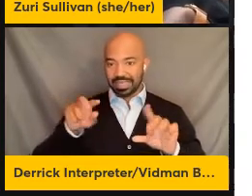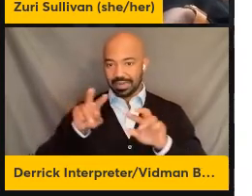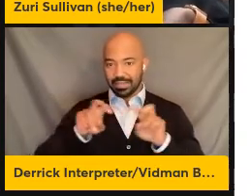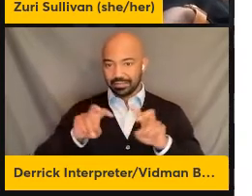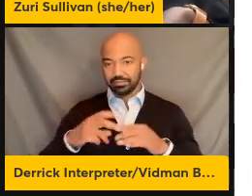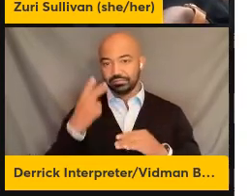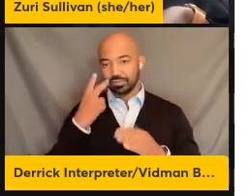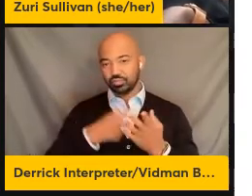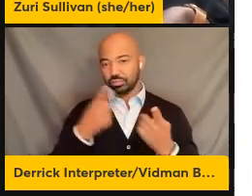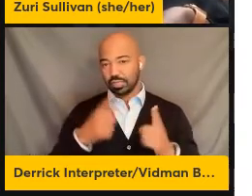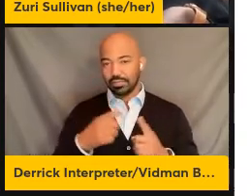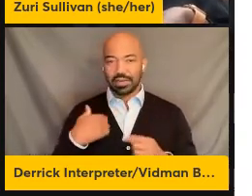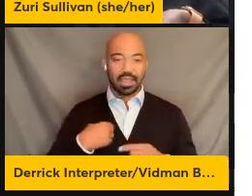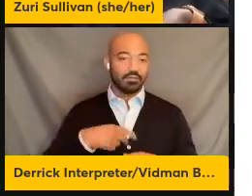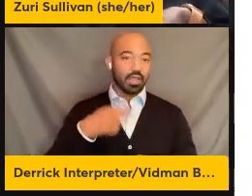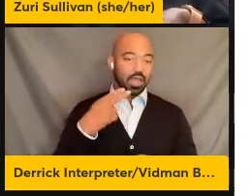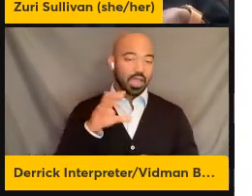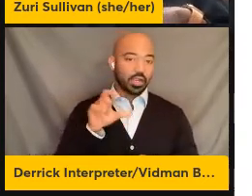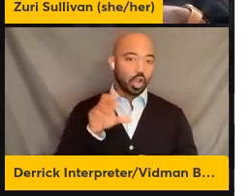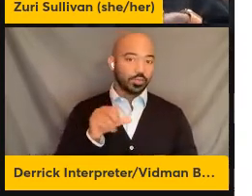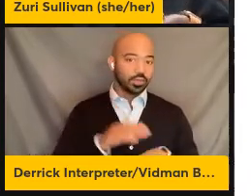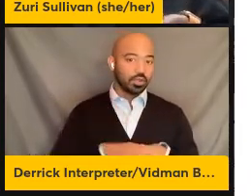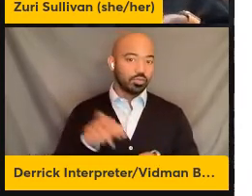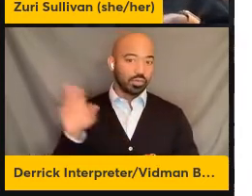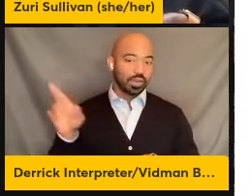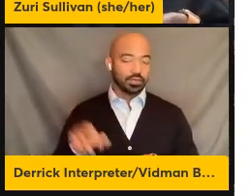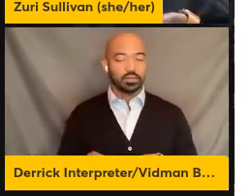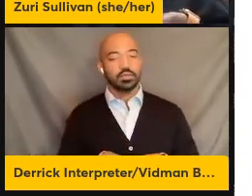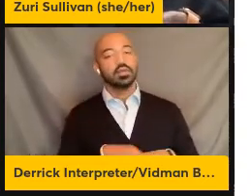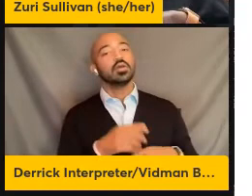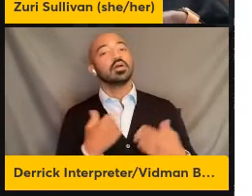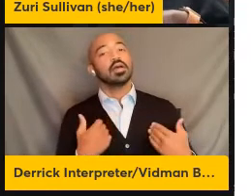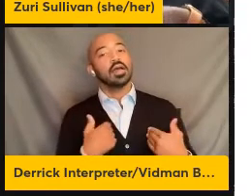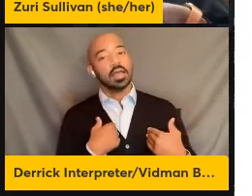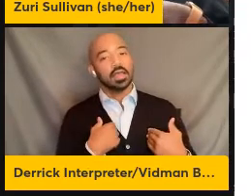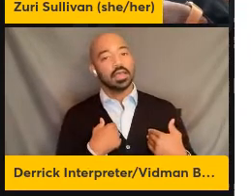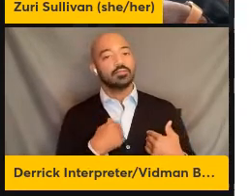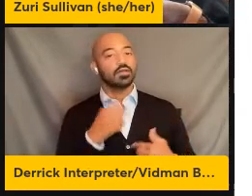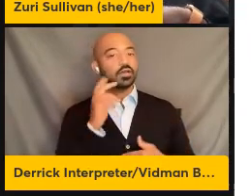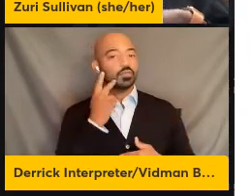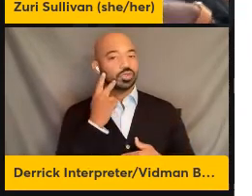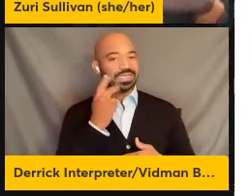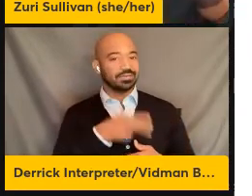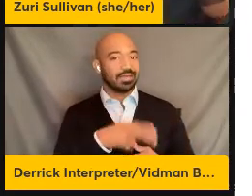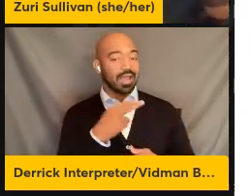mice fed the high carb diet are on the right, and transcripts that are upregulated in mice fed the high protein diet are on